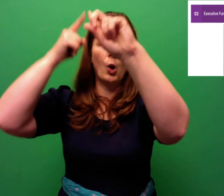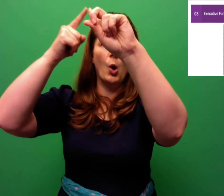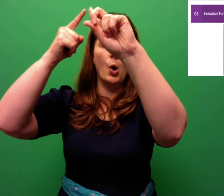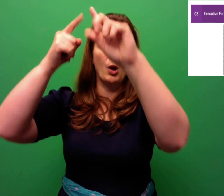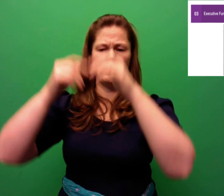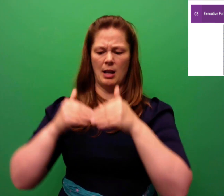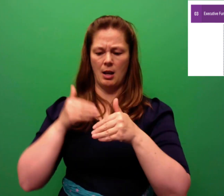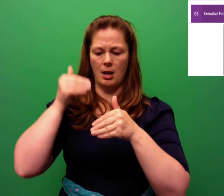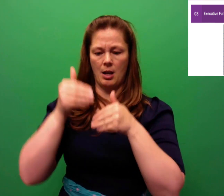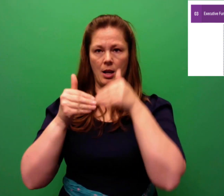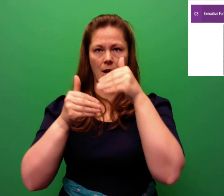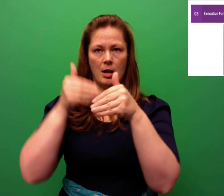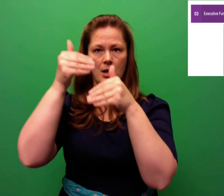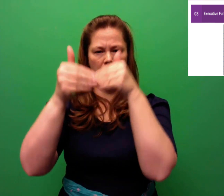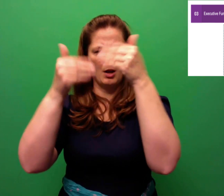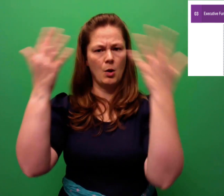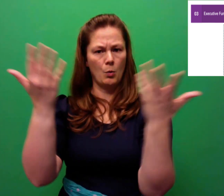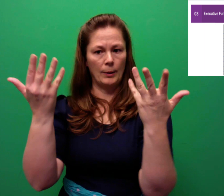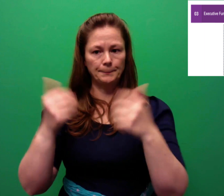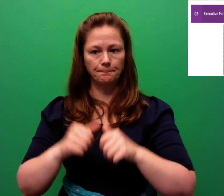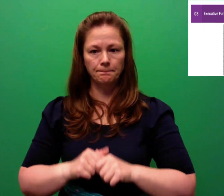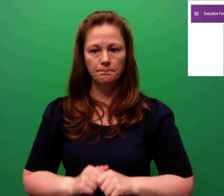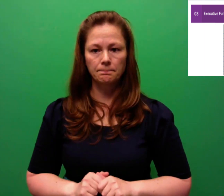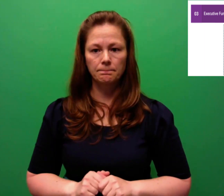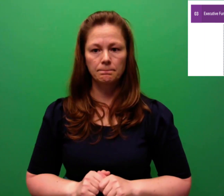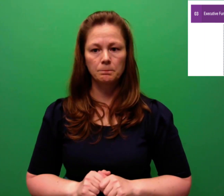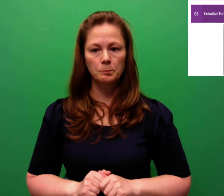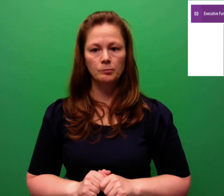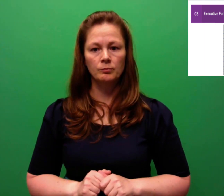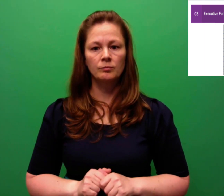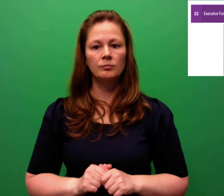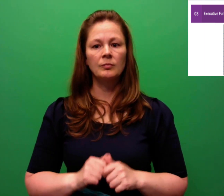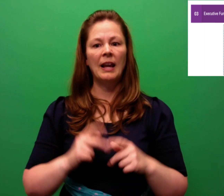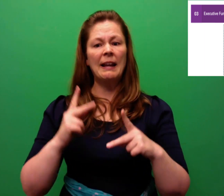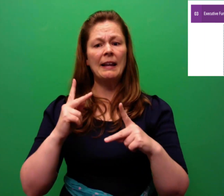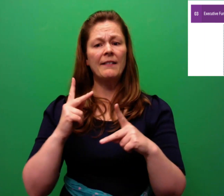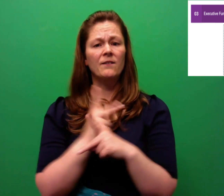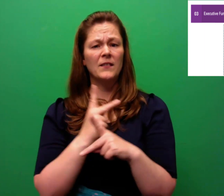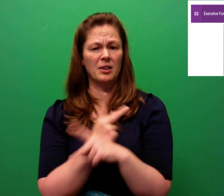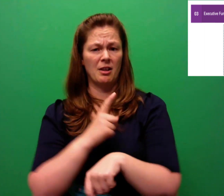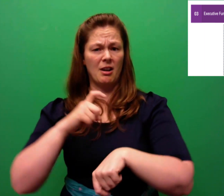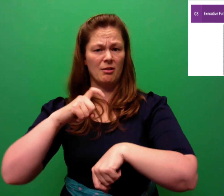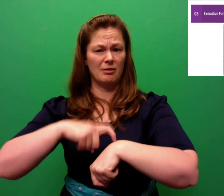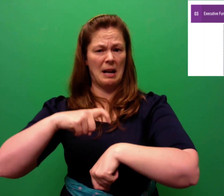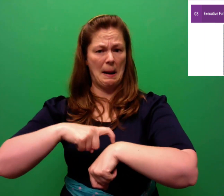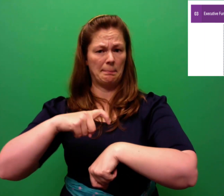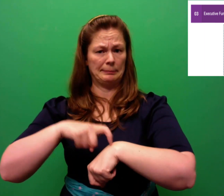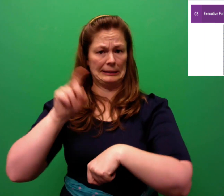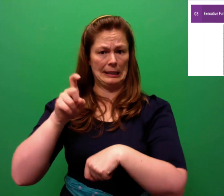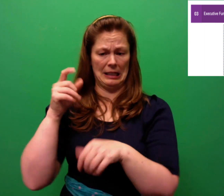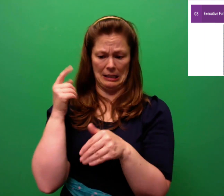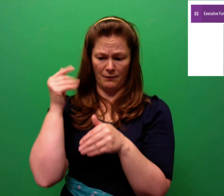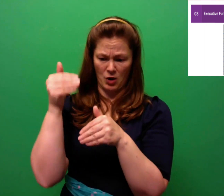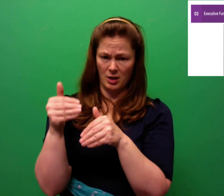achieve the goals through identifying smaller benchmarks or chunks estimating